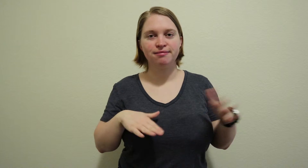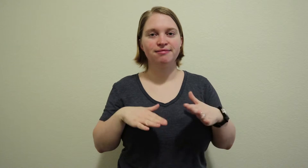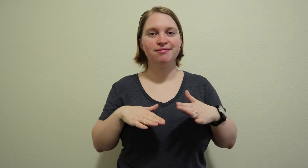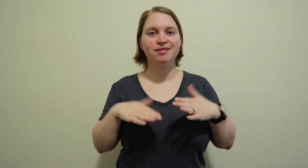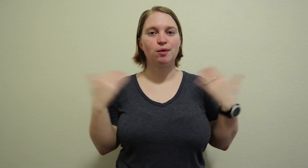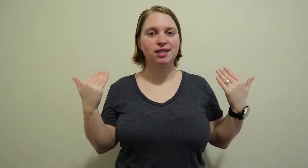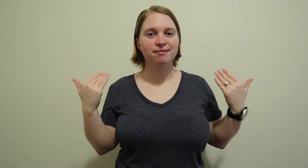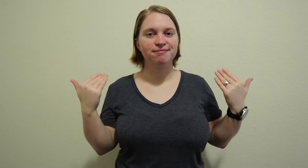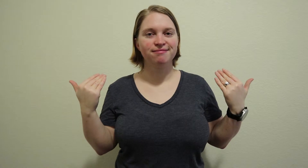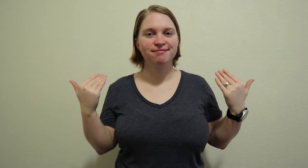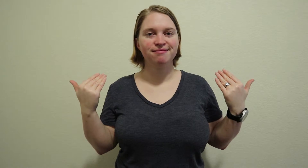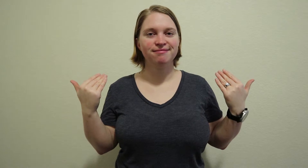that was it